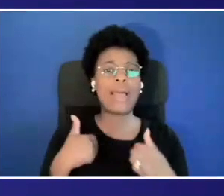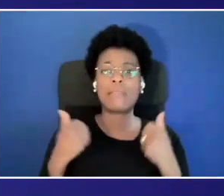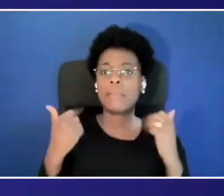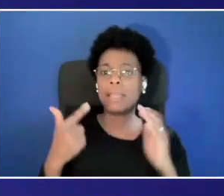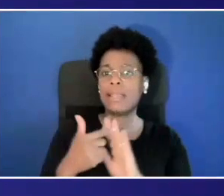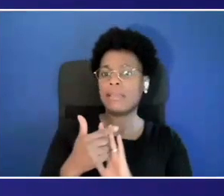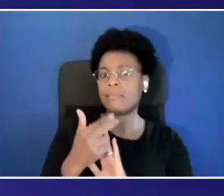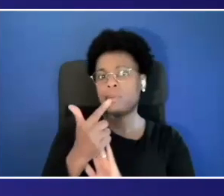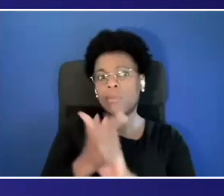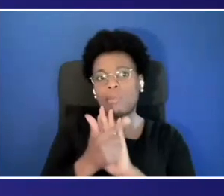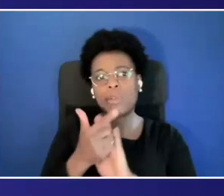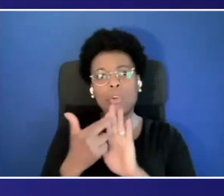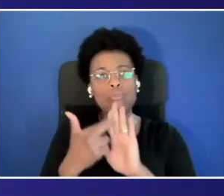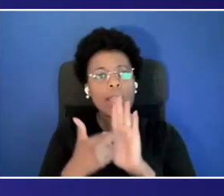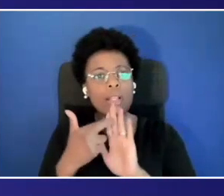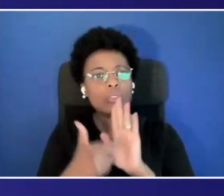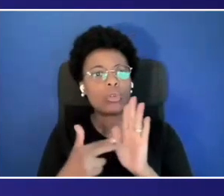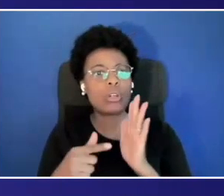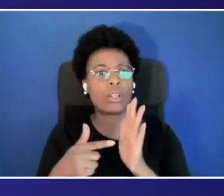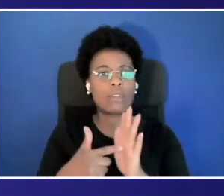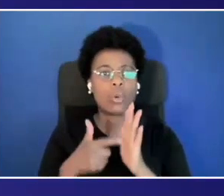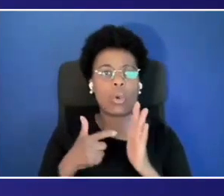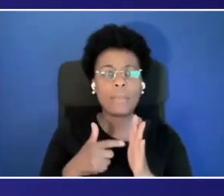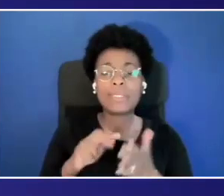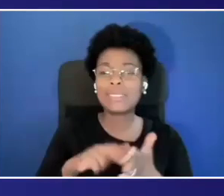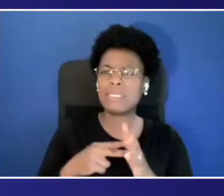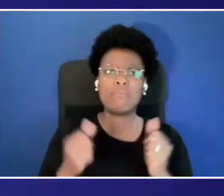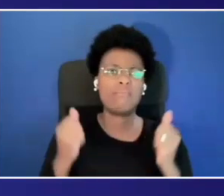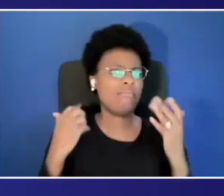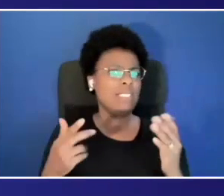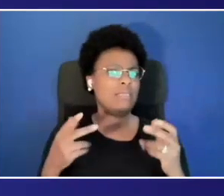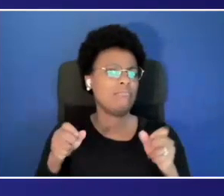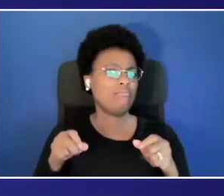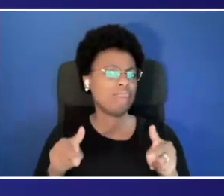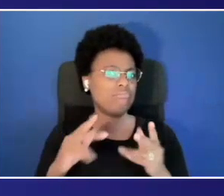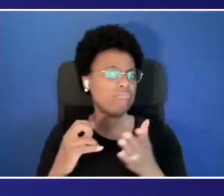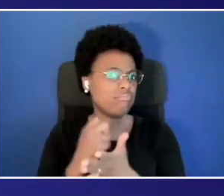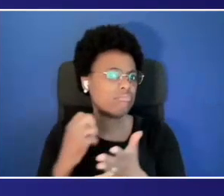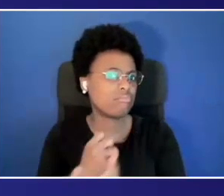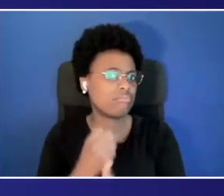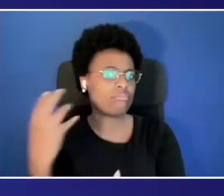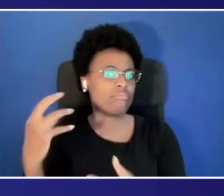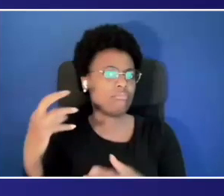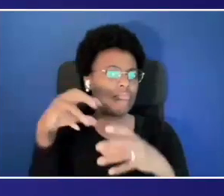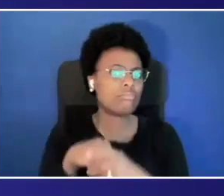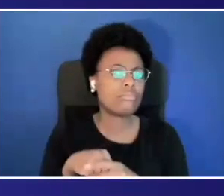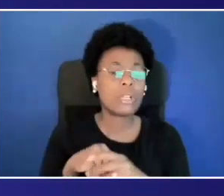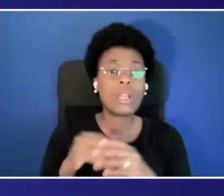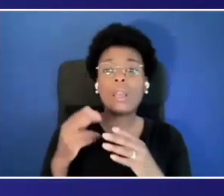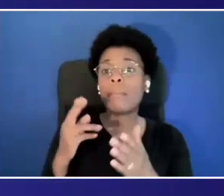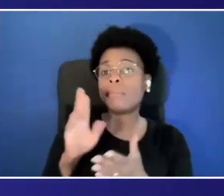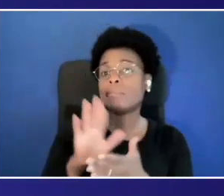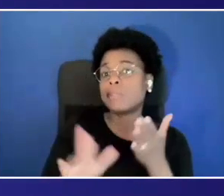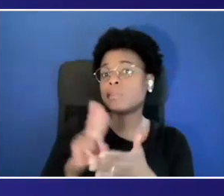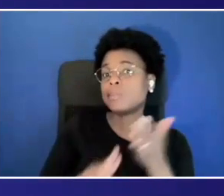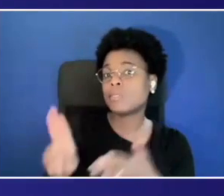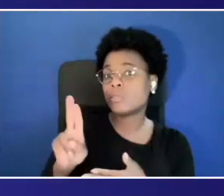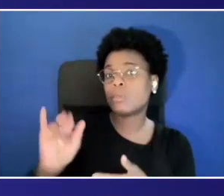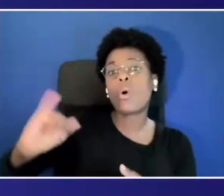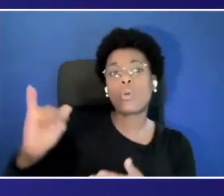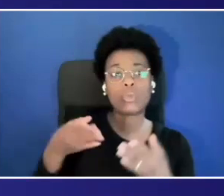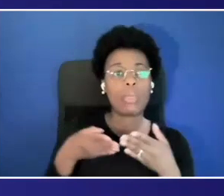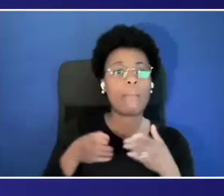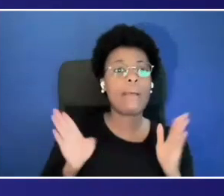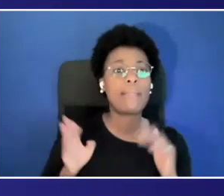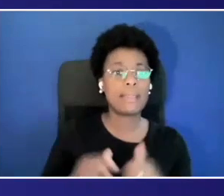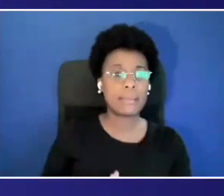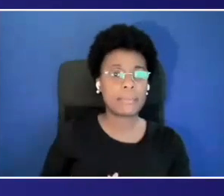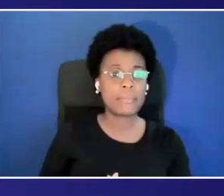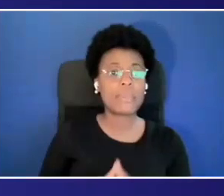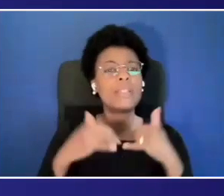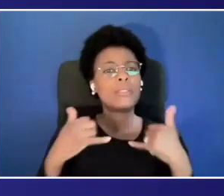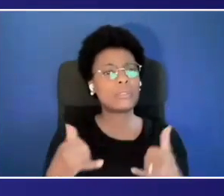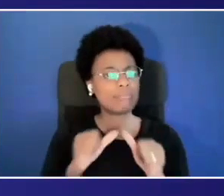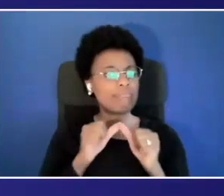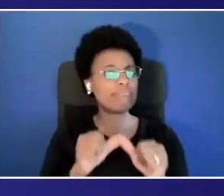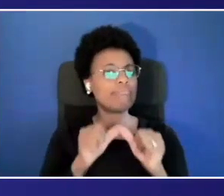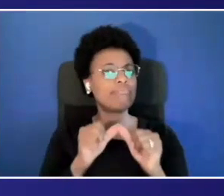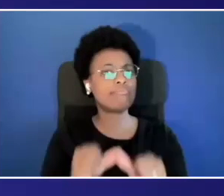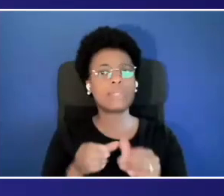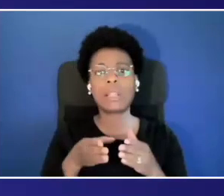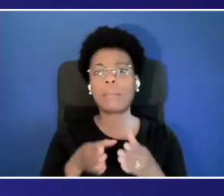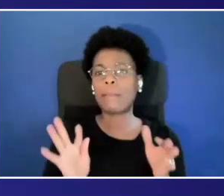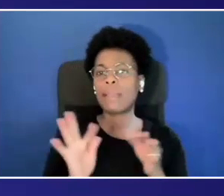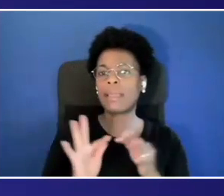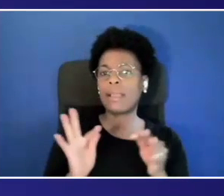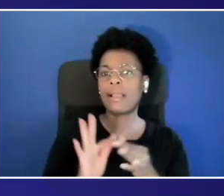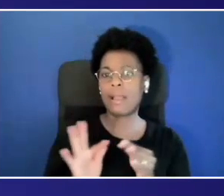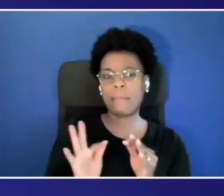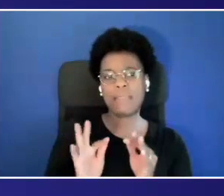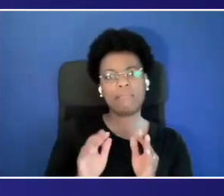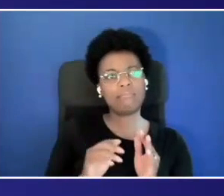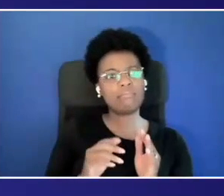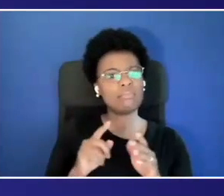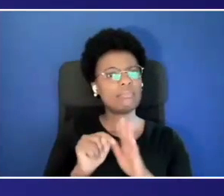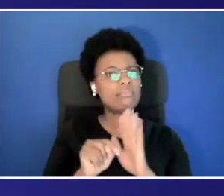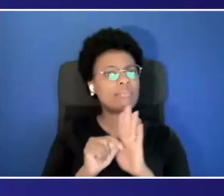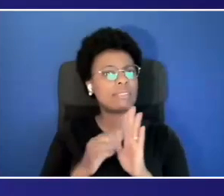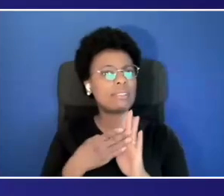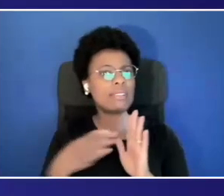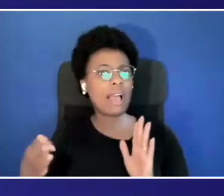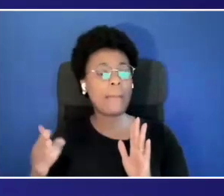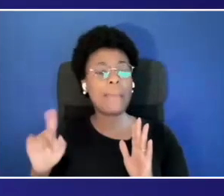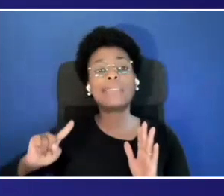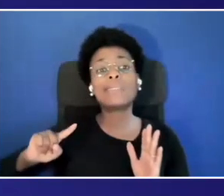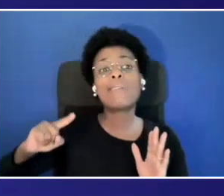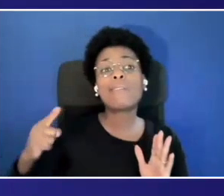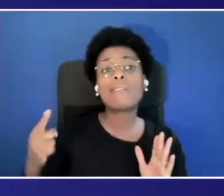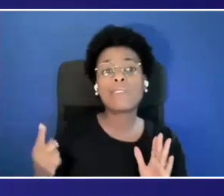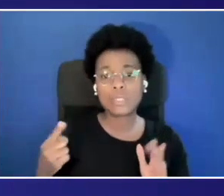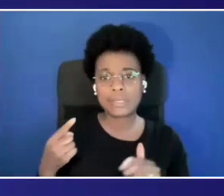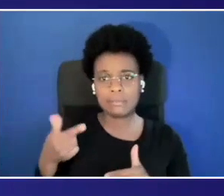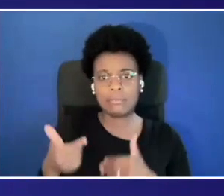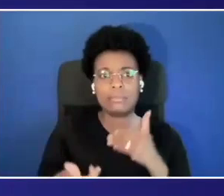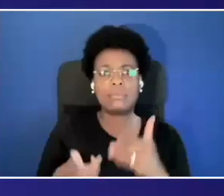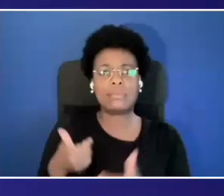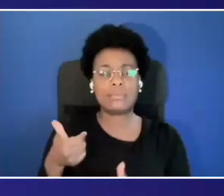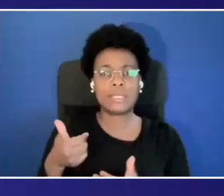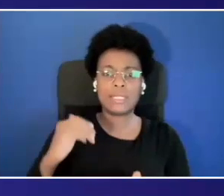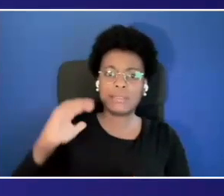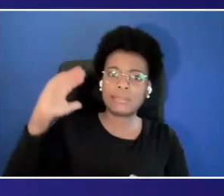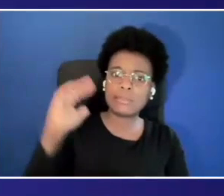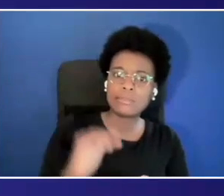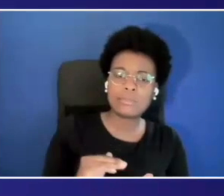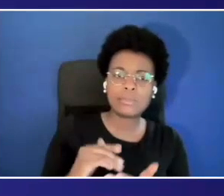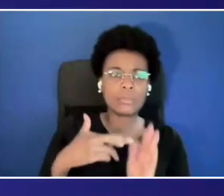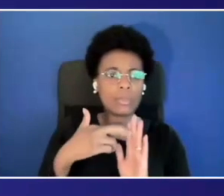So there will be ample opportunities for participation by the higher education community and the public. Today, we continue this public comment period, building off of Tuesday's public hearing as the 1st step in crafting rules that will reduce compliance burdens, lower college cost and foster innovation.